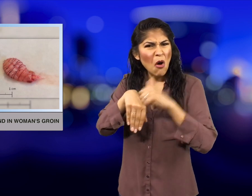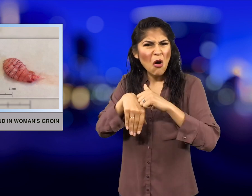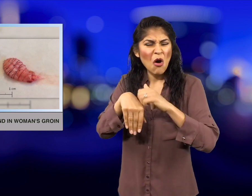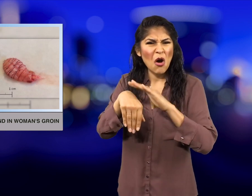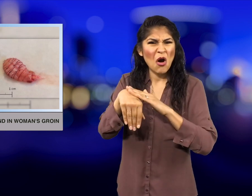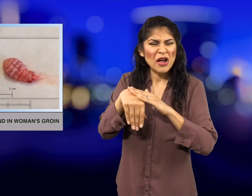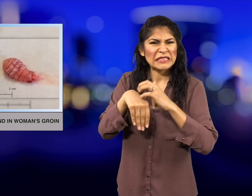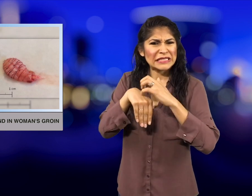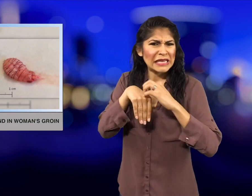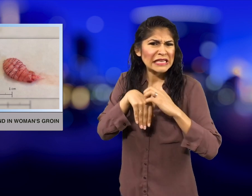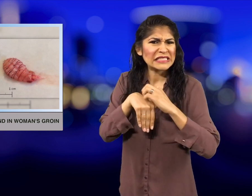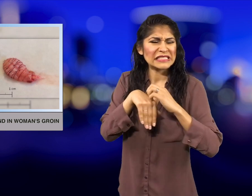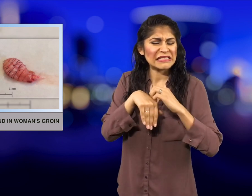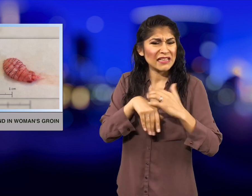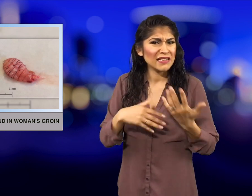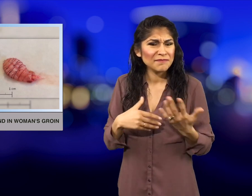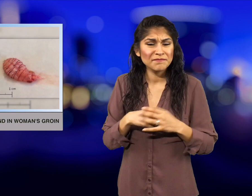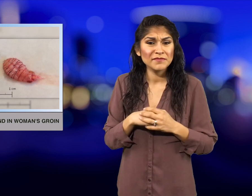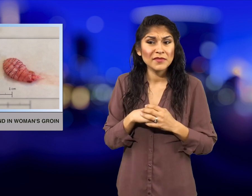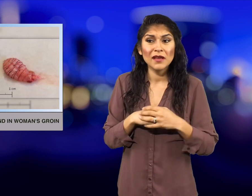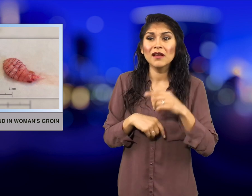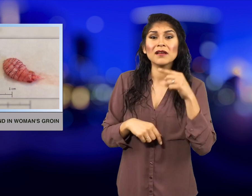on her groin.